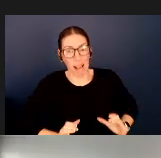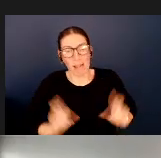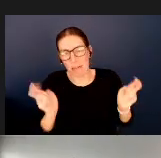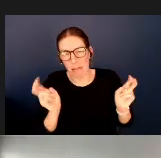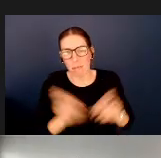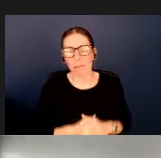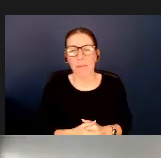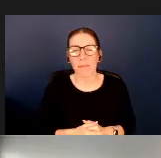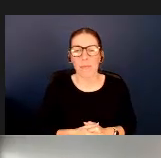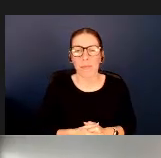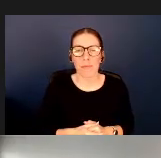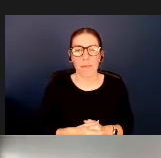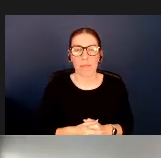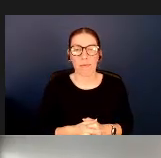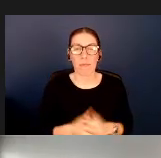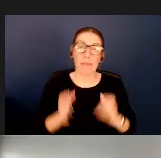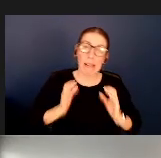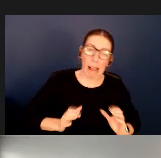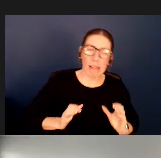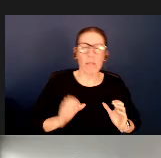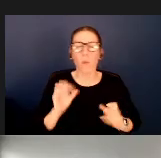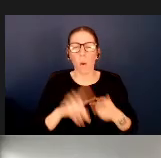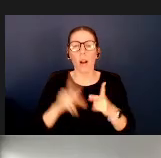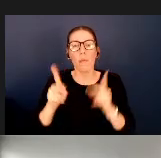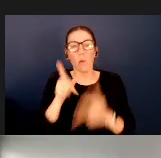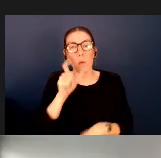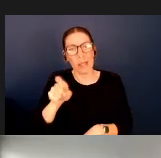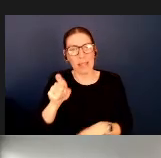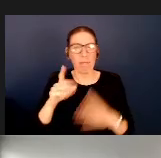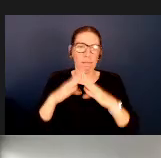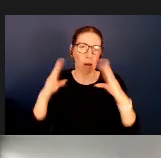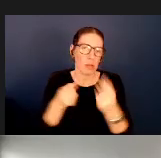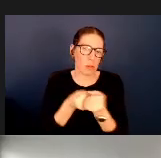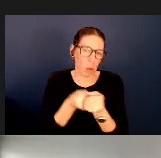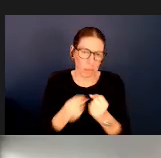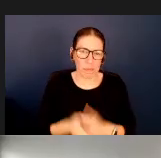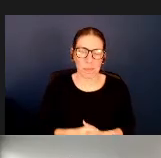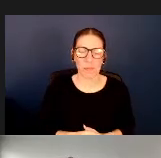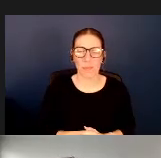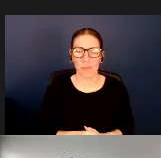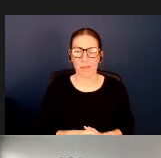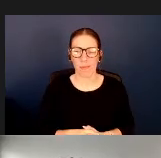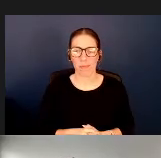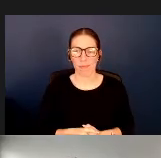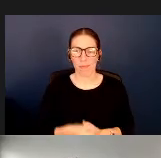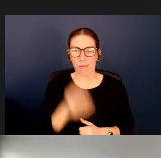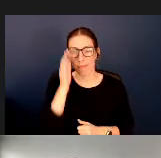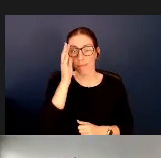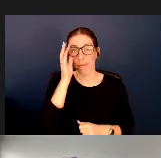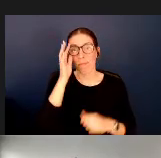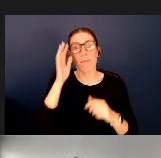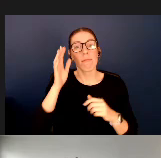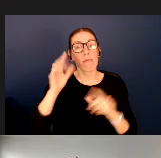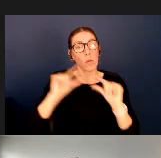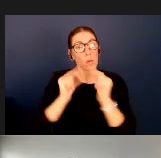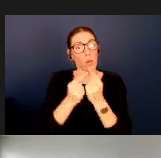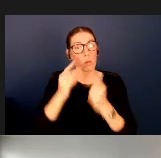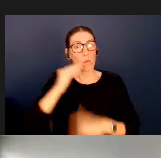people who have housing support needs. And this is because group homes is a staple approach